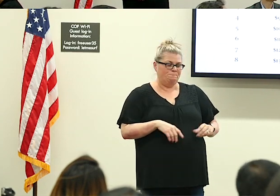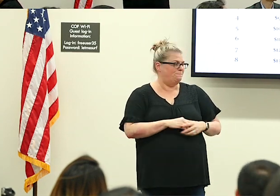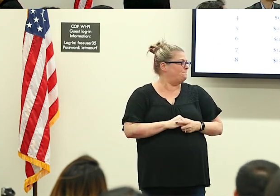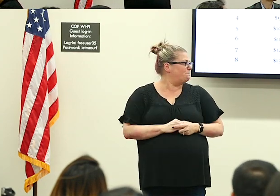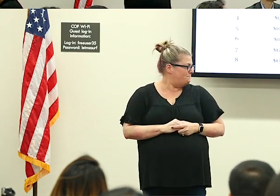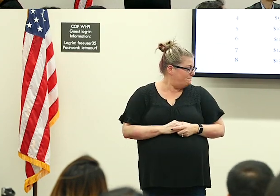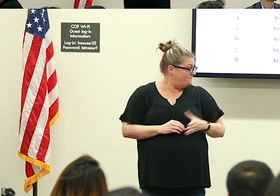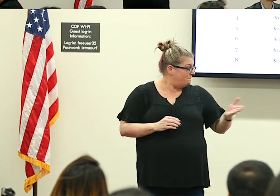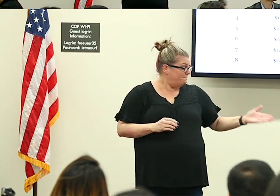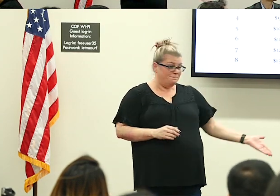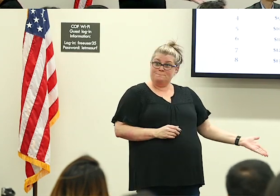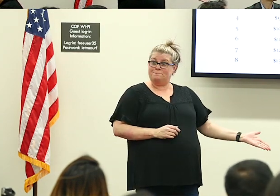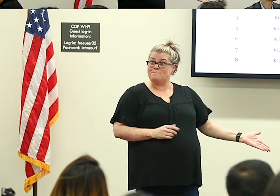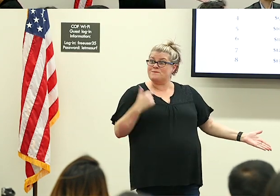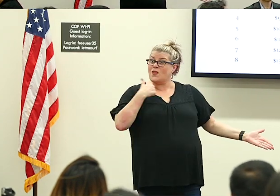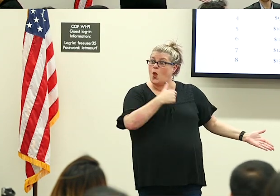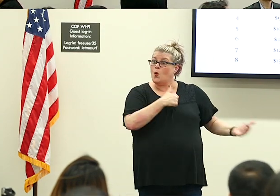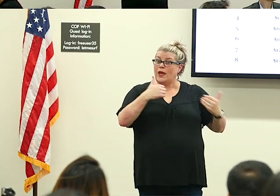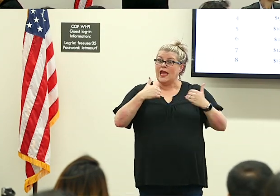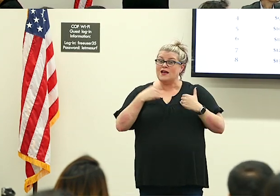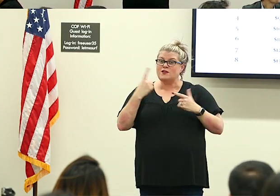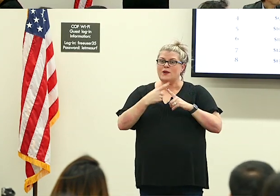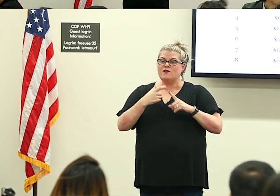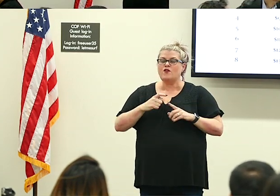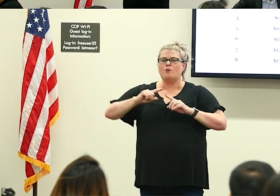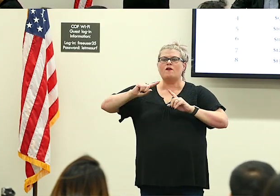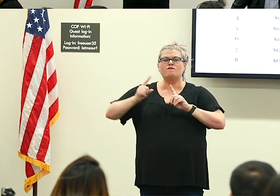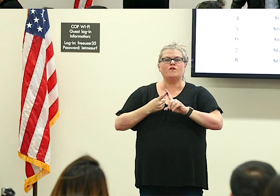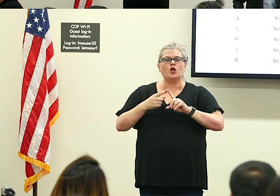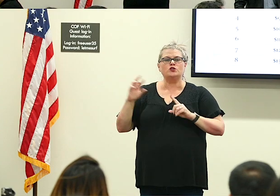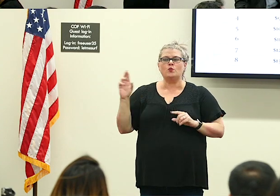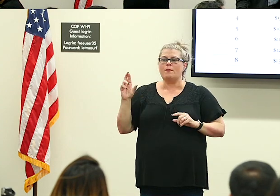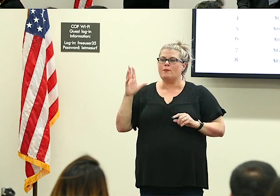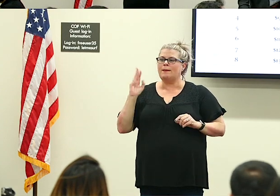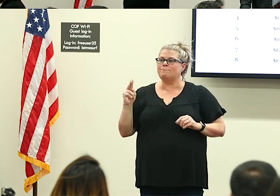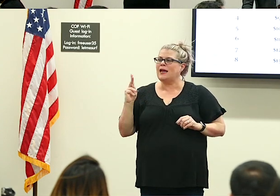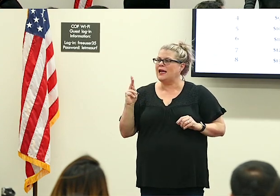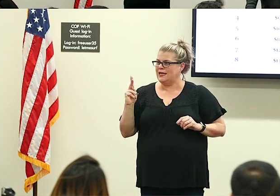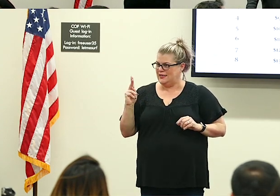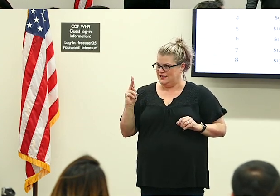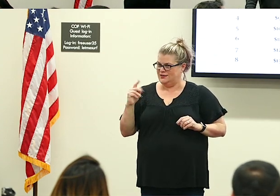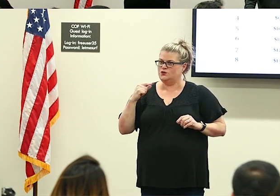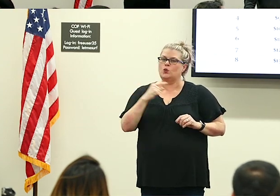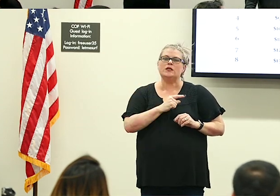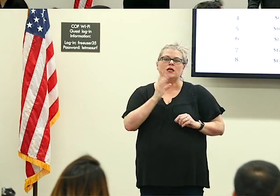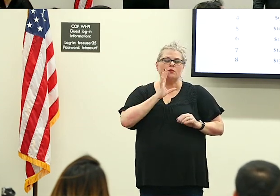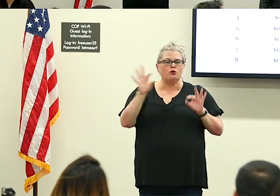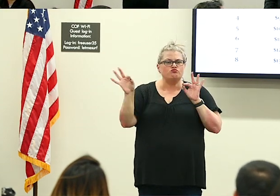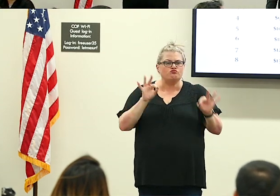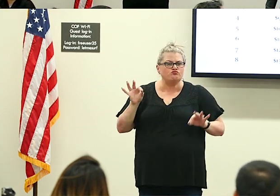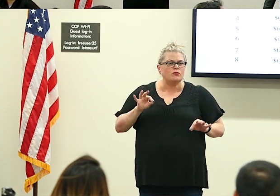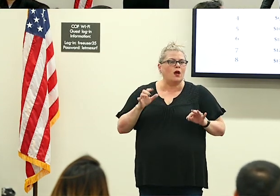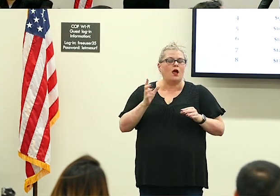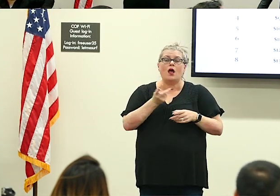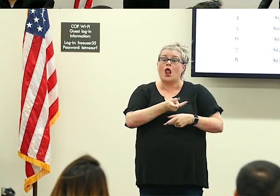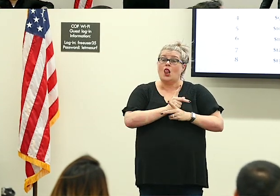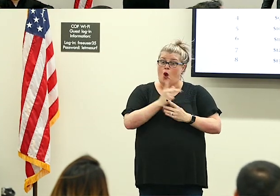Okay. We have somebody from First Republic Bank, Sean, who's going to talk about a loan program they have,